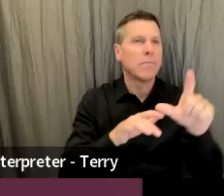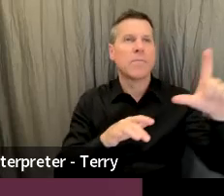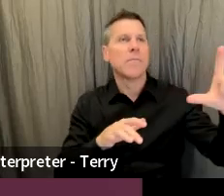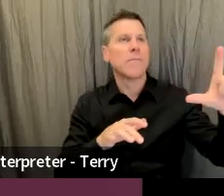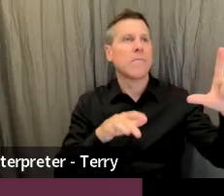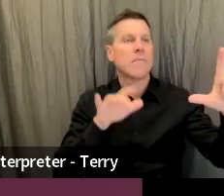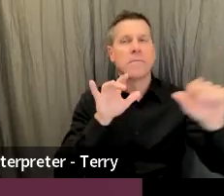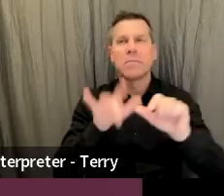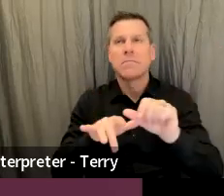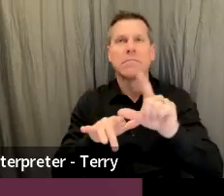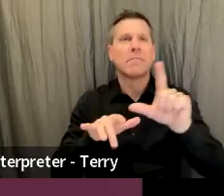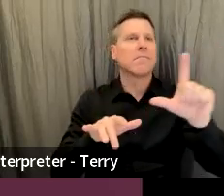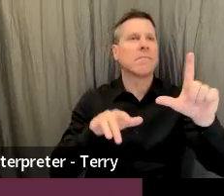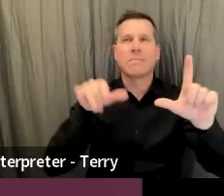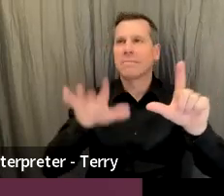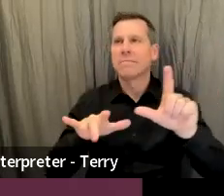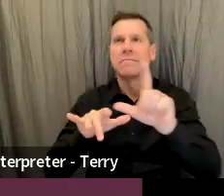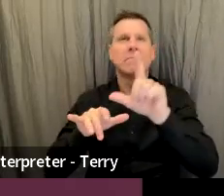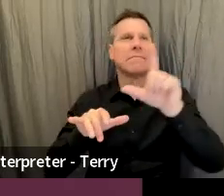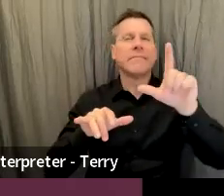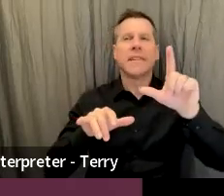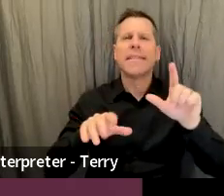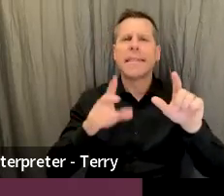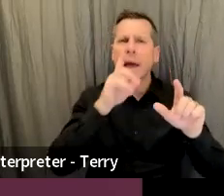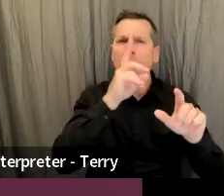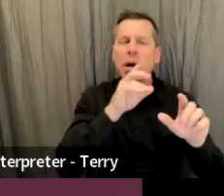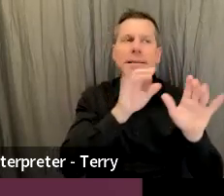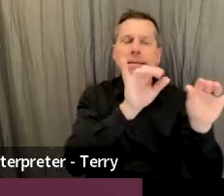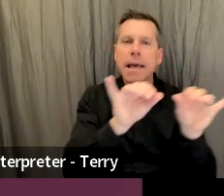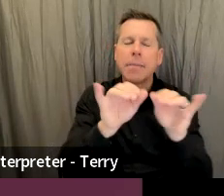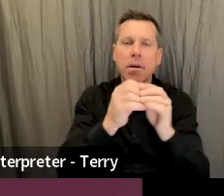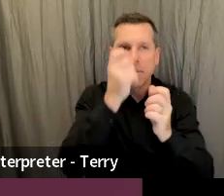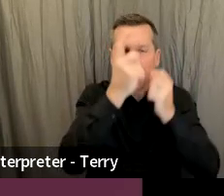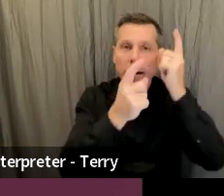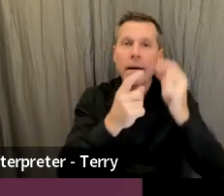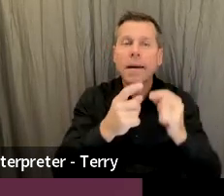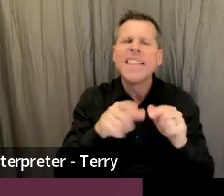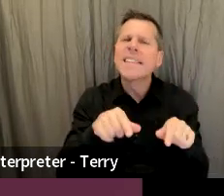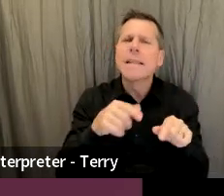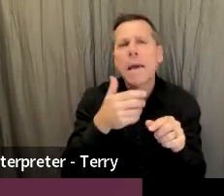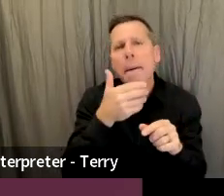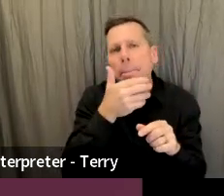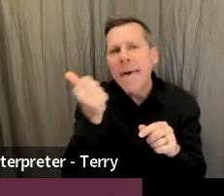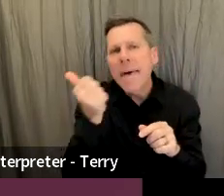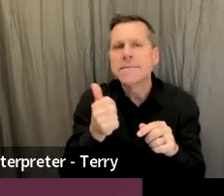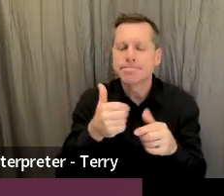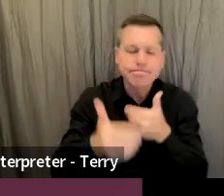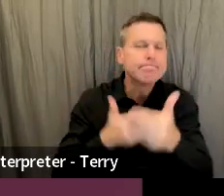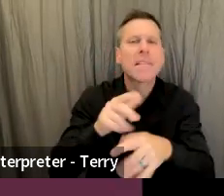and talking about how this is some best practices, it's definitely not intended to be a comprehensive checklist, right?